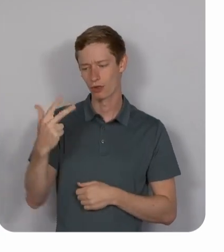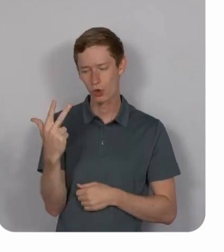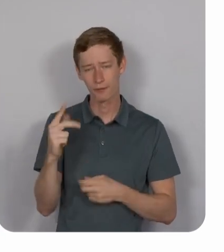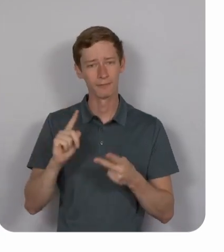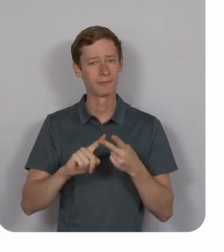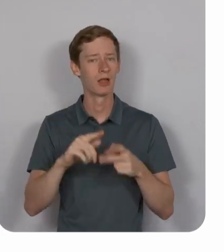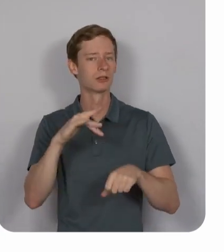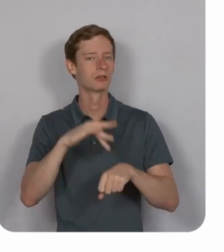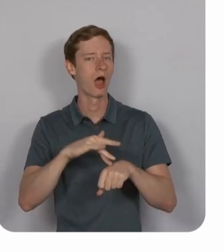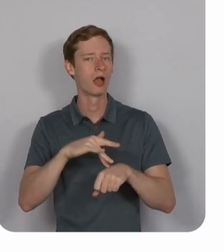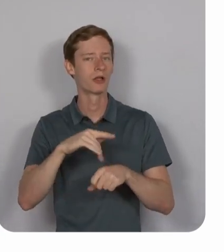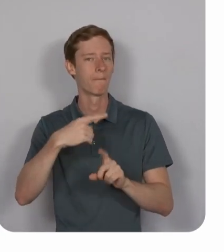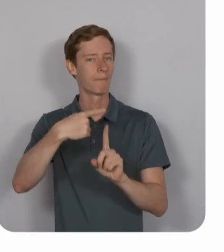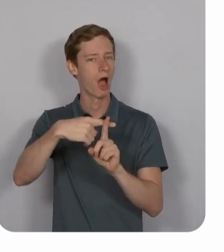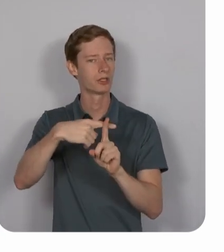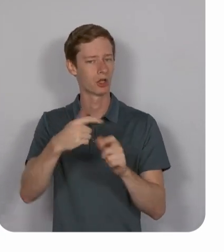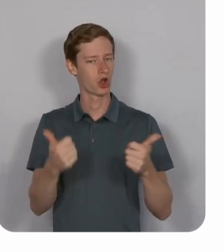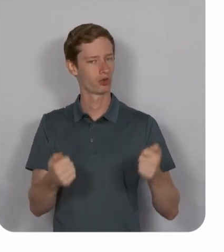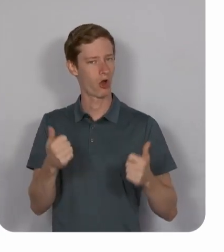and what you should keep in mind as you're developing for them.